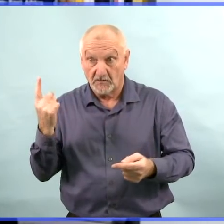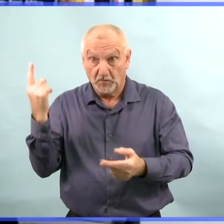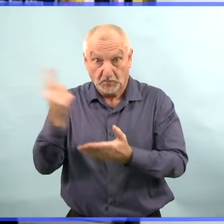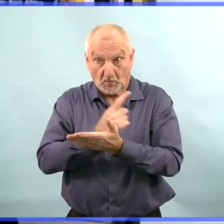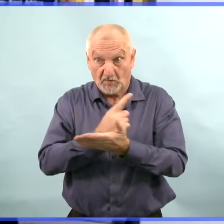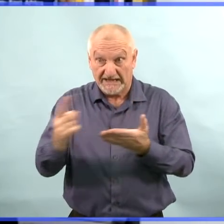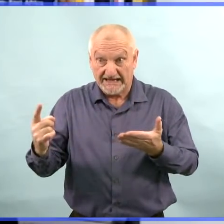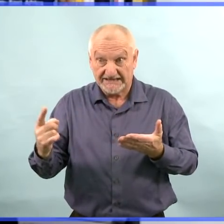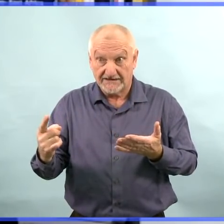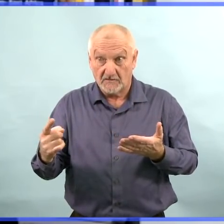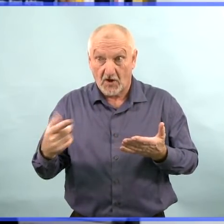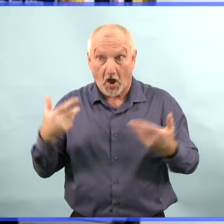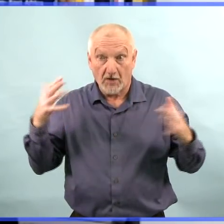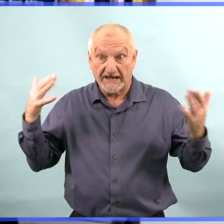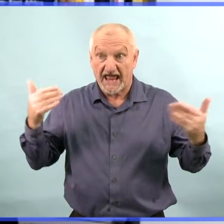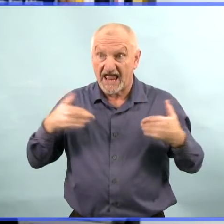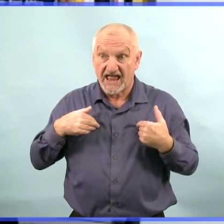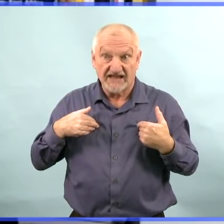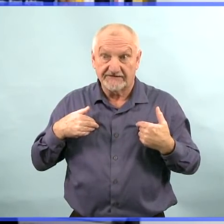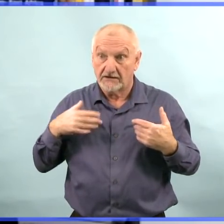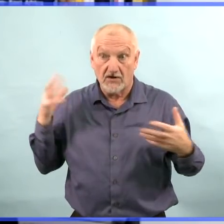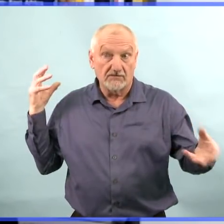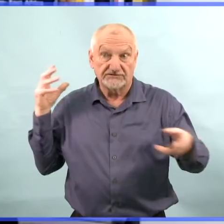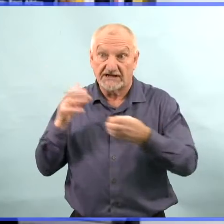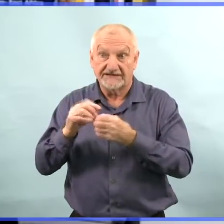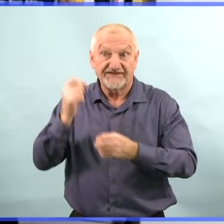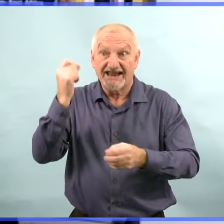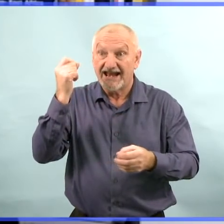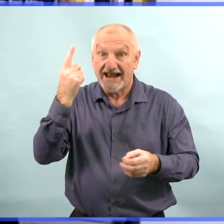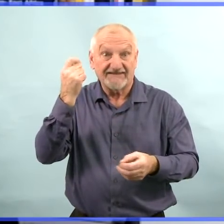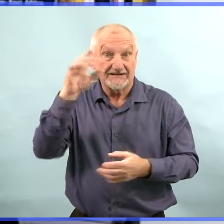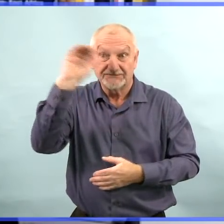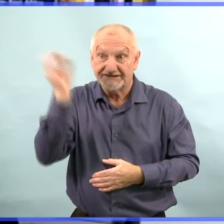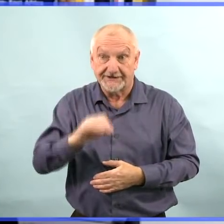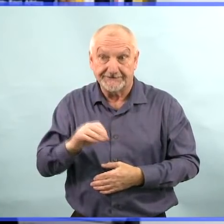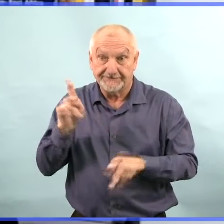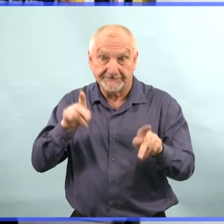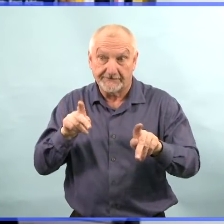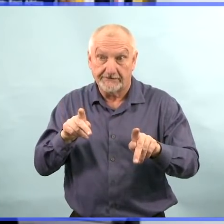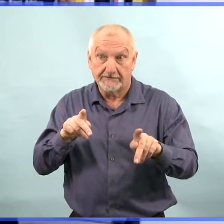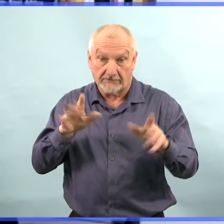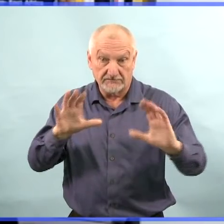of our of that population immunized and that's just the ones that we have the data already